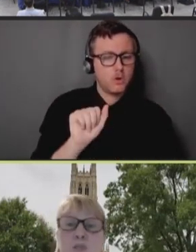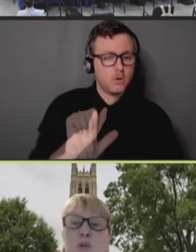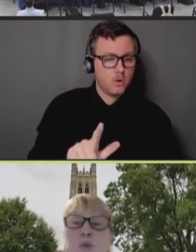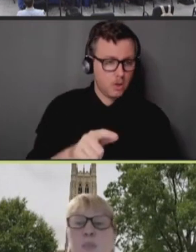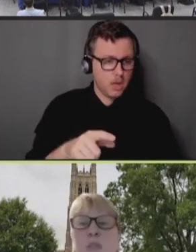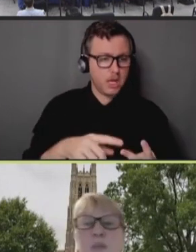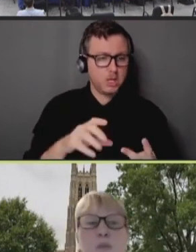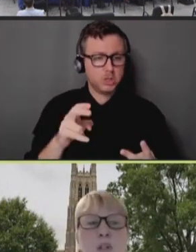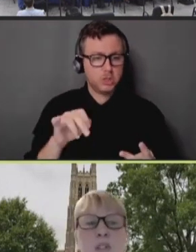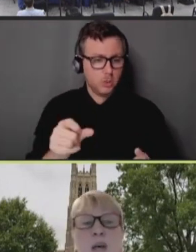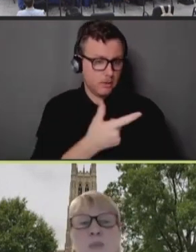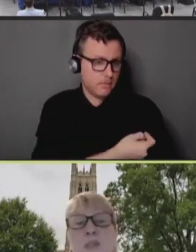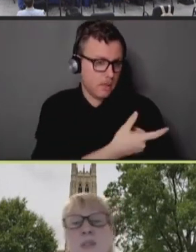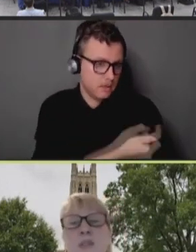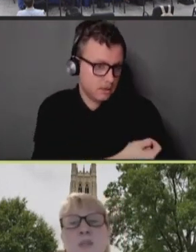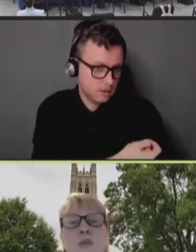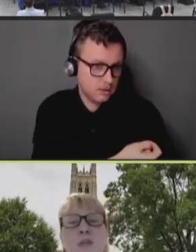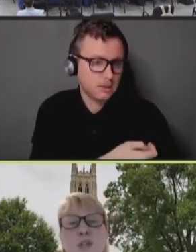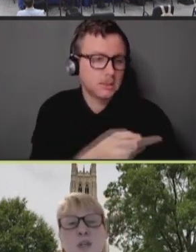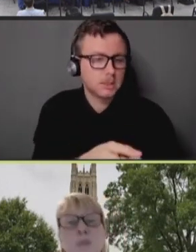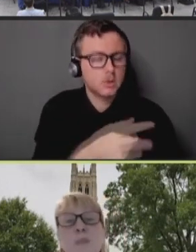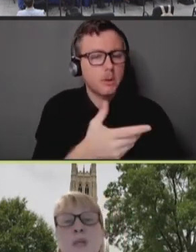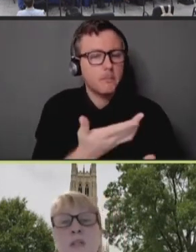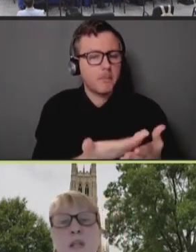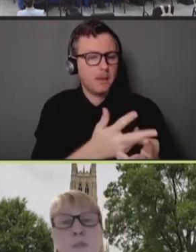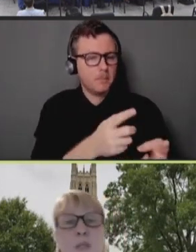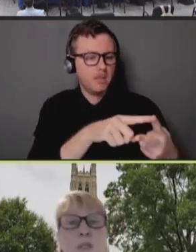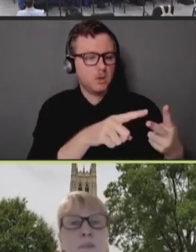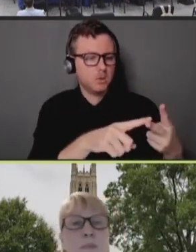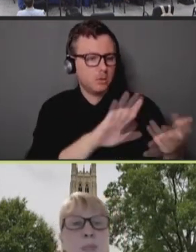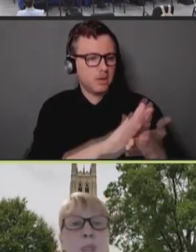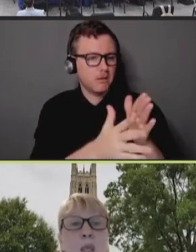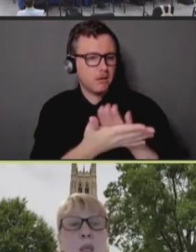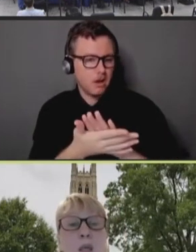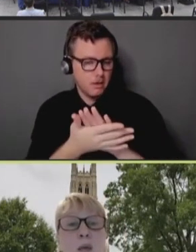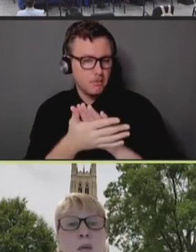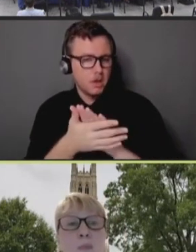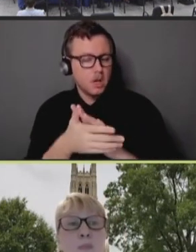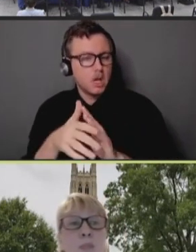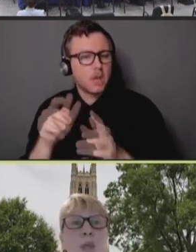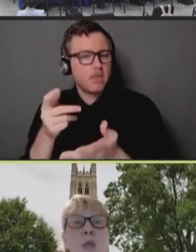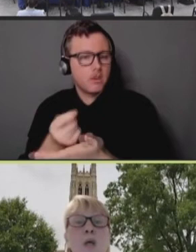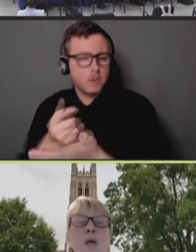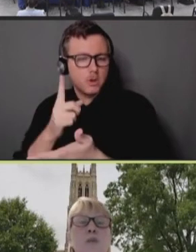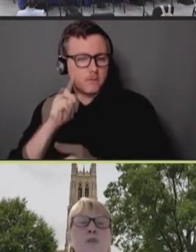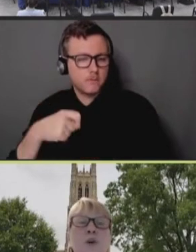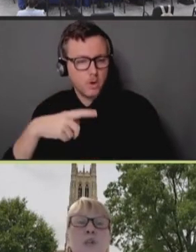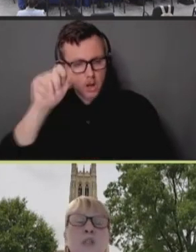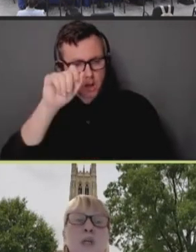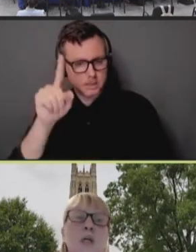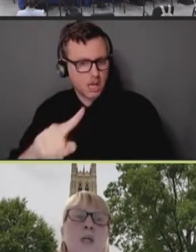for repurposing for Alzheimer's disease prevention. Next slide, please.